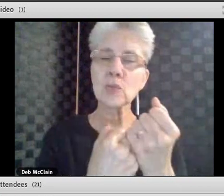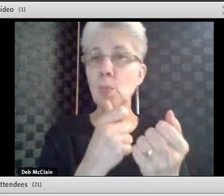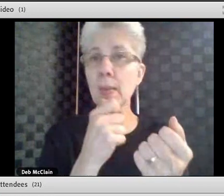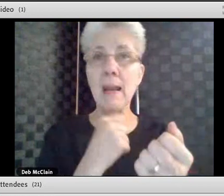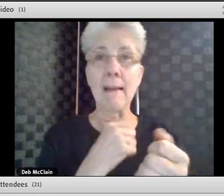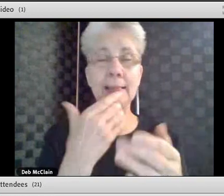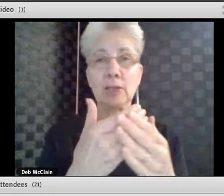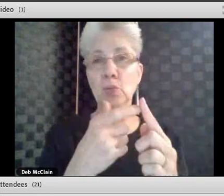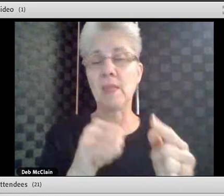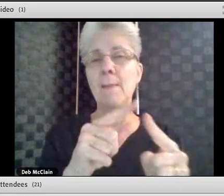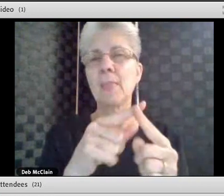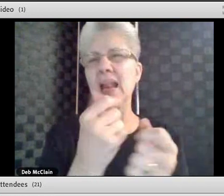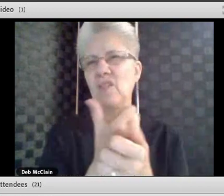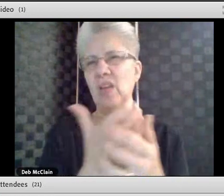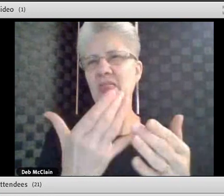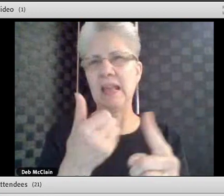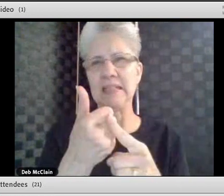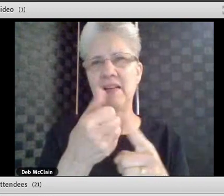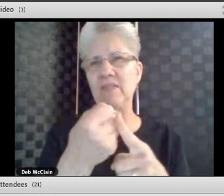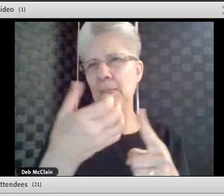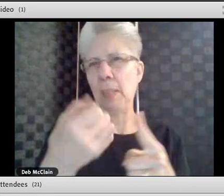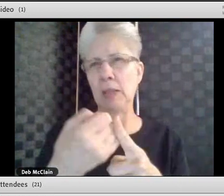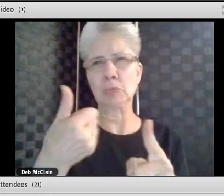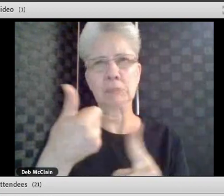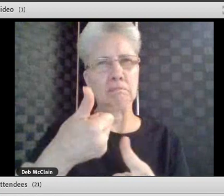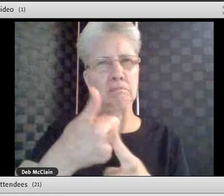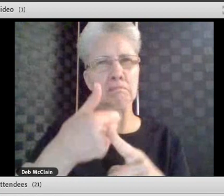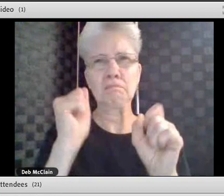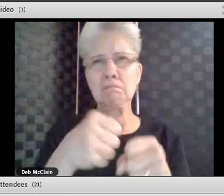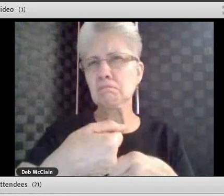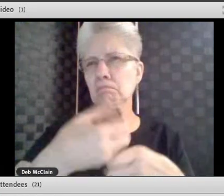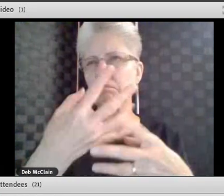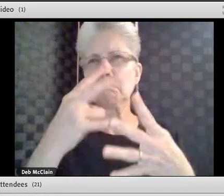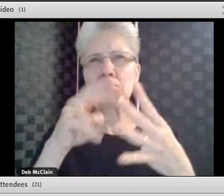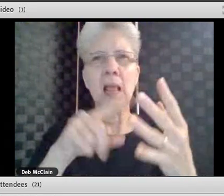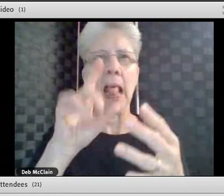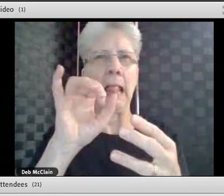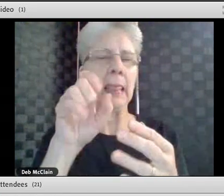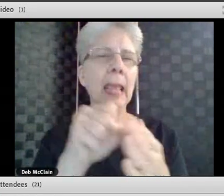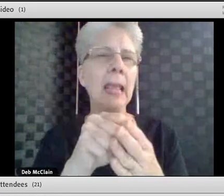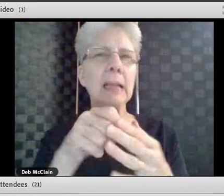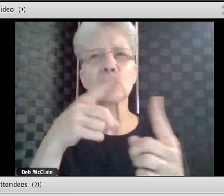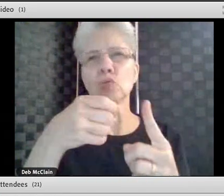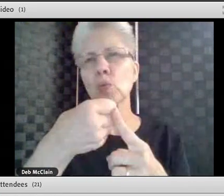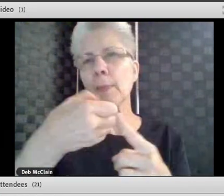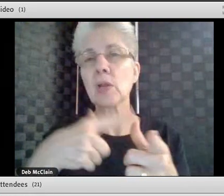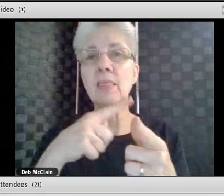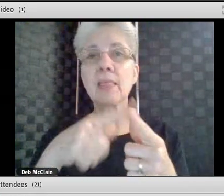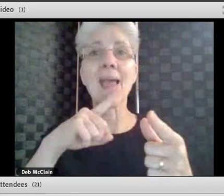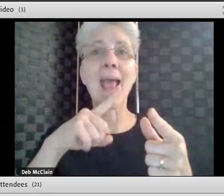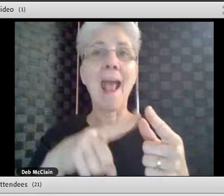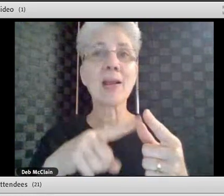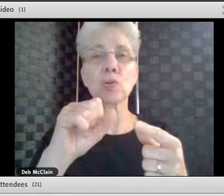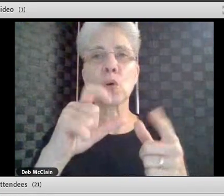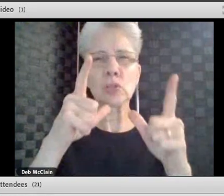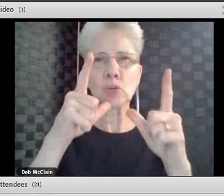but everything is self-explanatory. It's got the links, a little bit of description, and then actual screenshot from some sites.